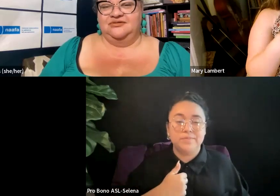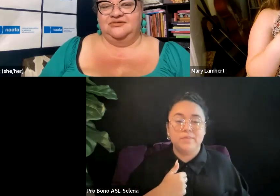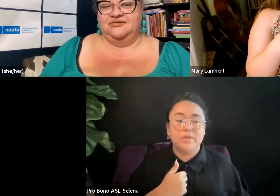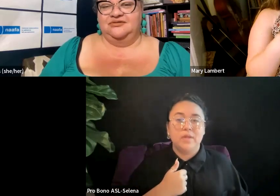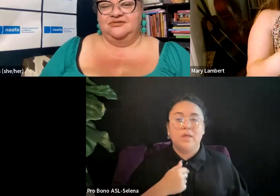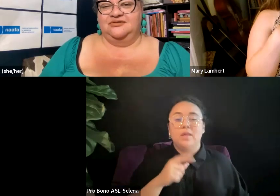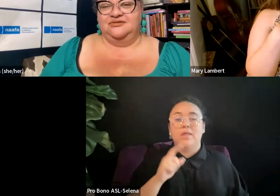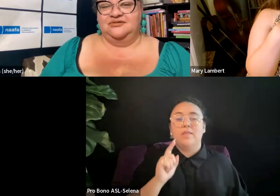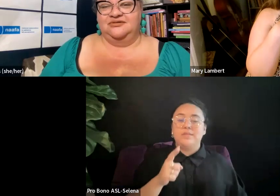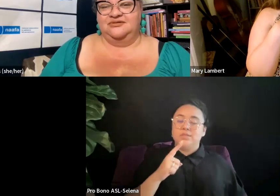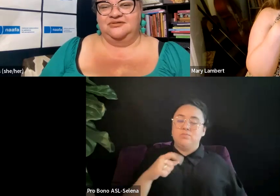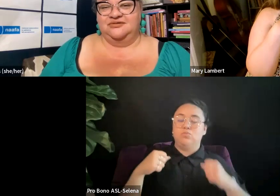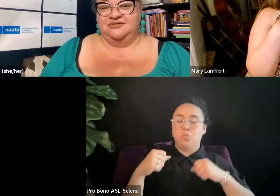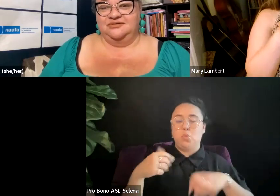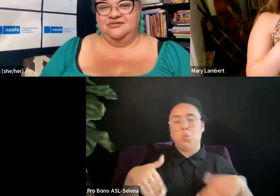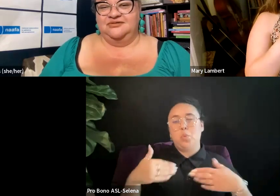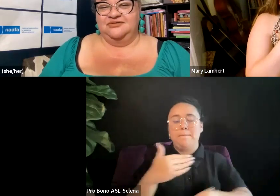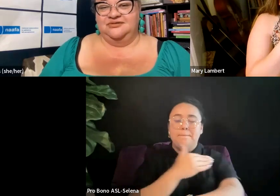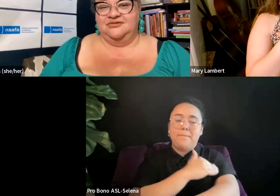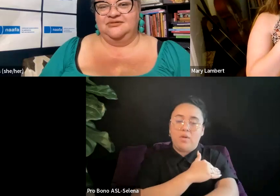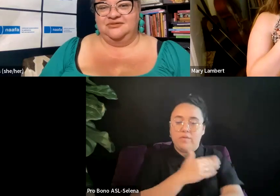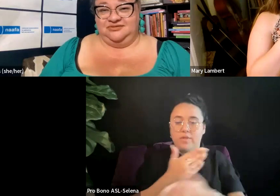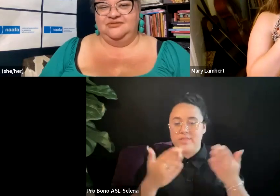a powerful thing for me to